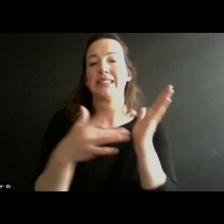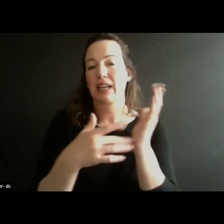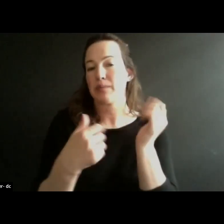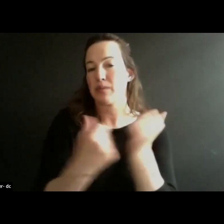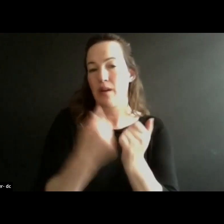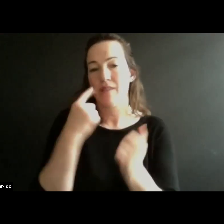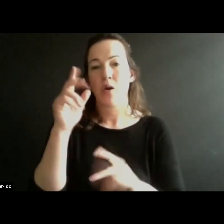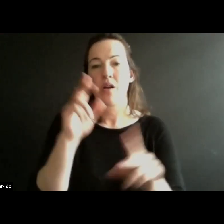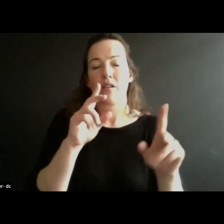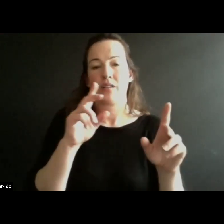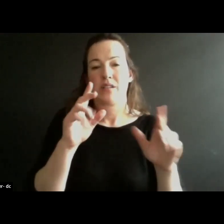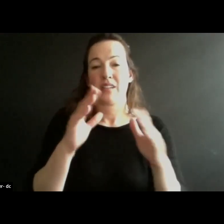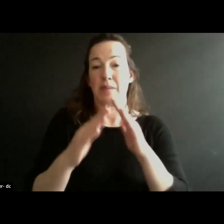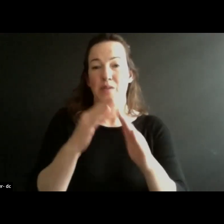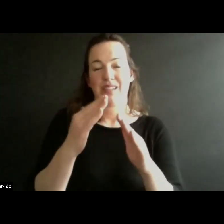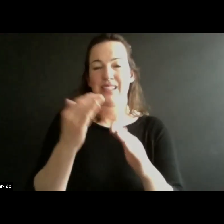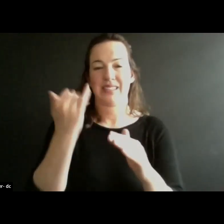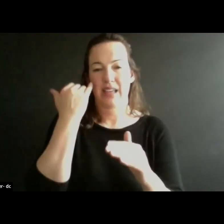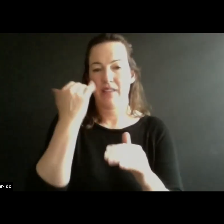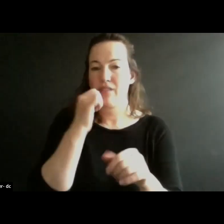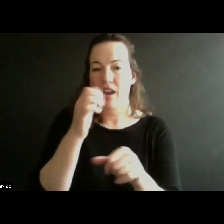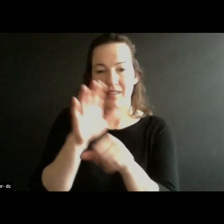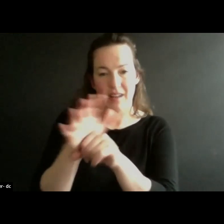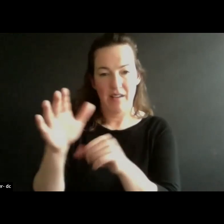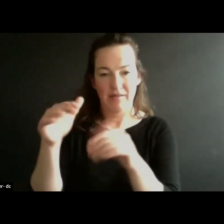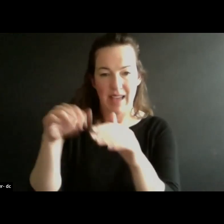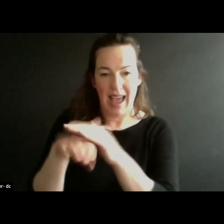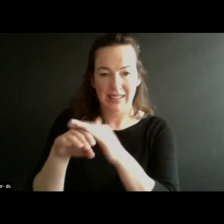wrong side, the digital divide, while at the same time empowering businesses in organizations